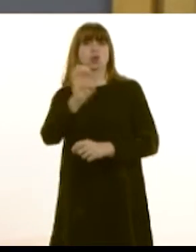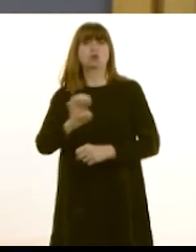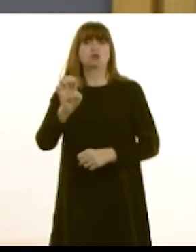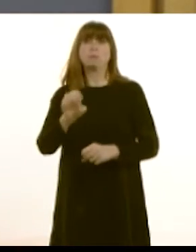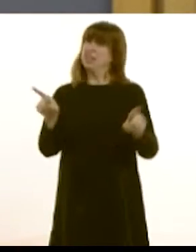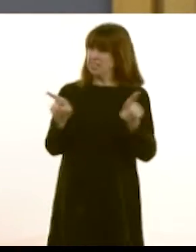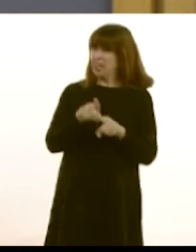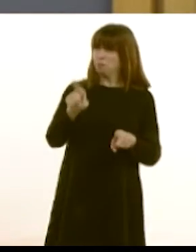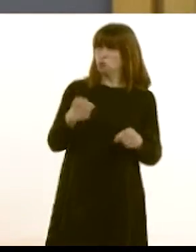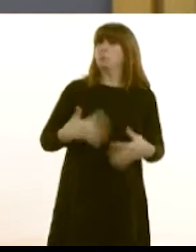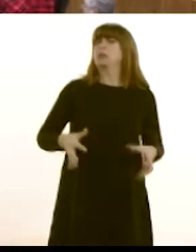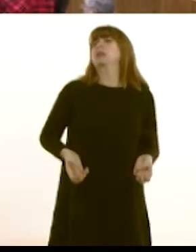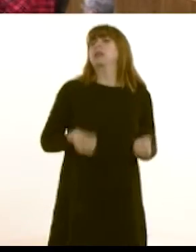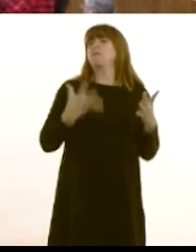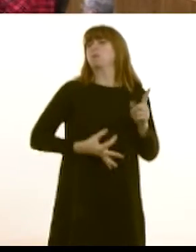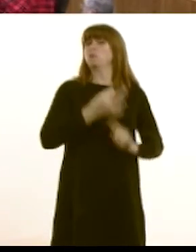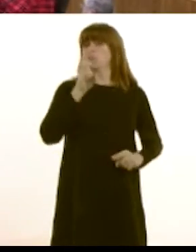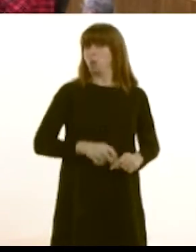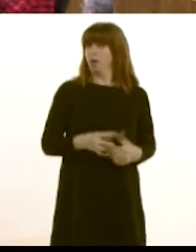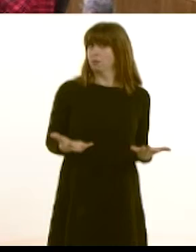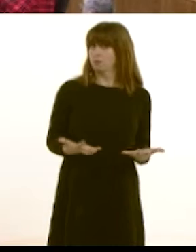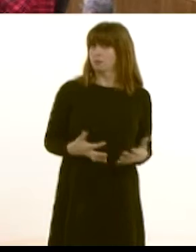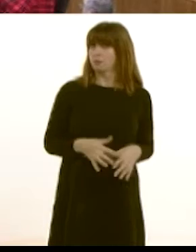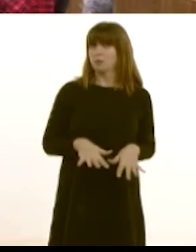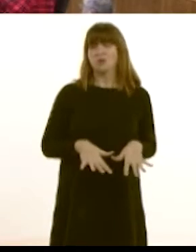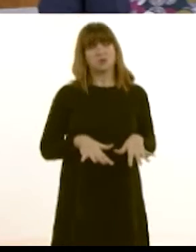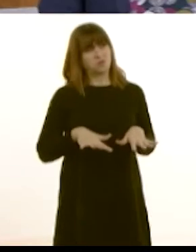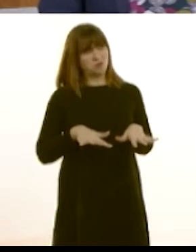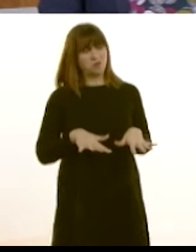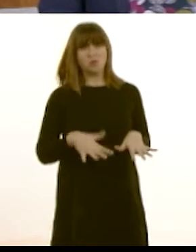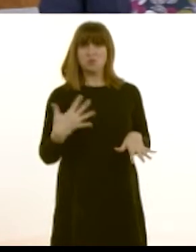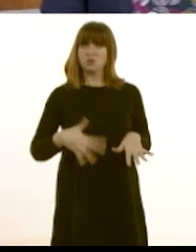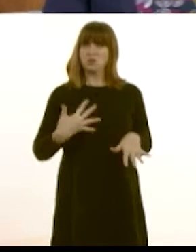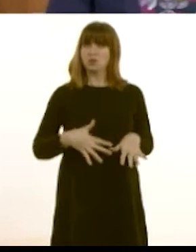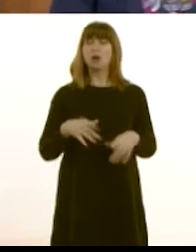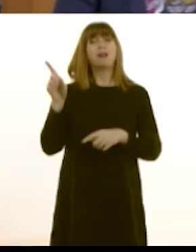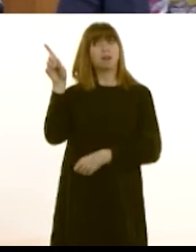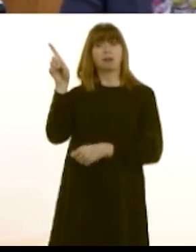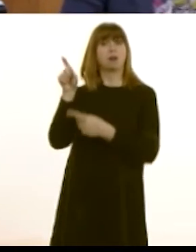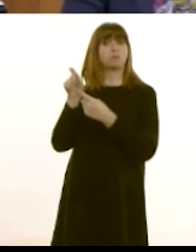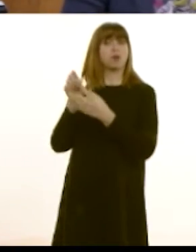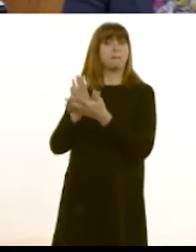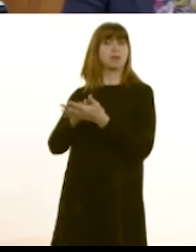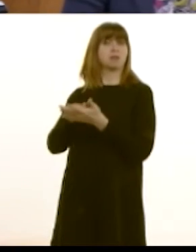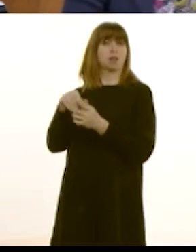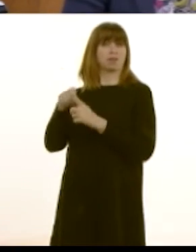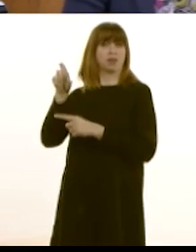Carwyn Jones: Itís the Prime Minister who has set his face in favour of reform; itís